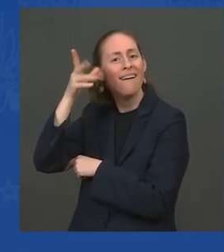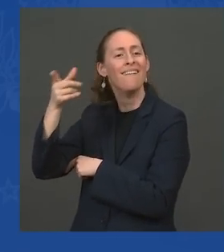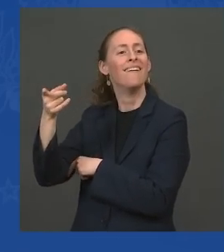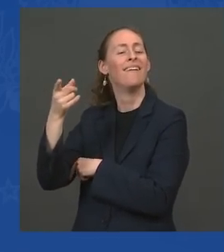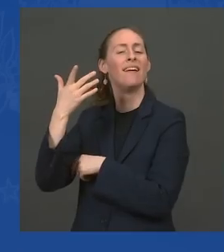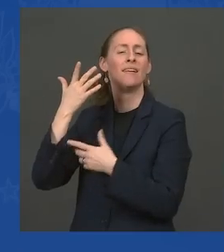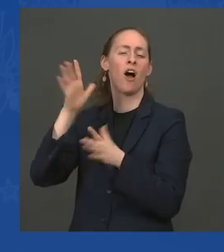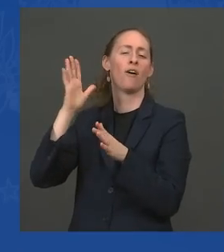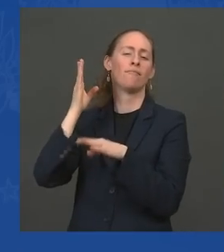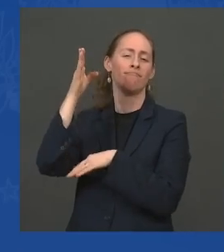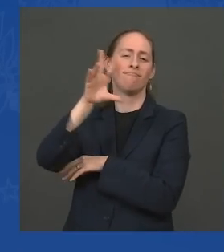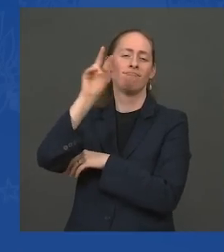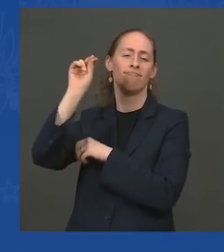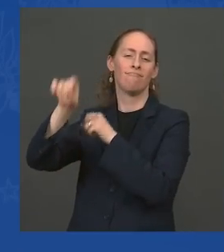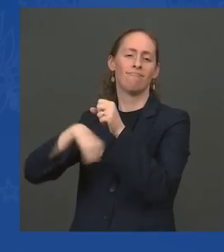I hope to carry on that proud tradition.